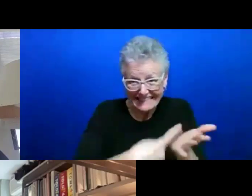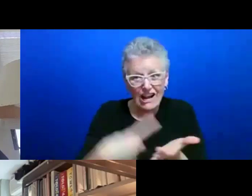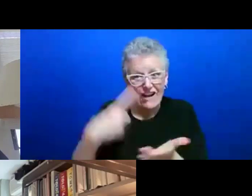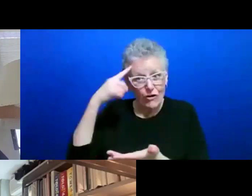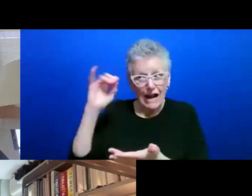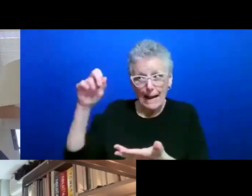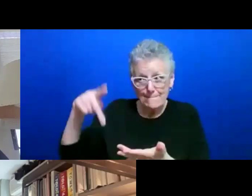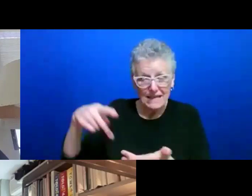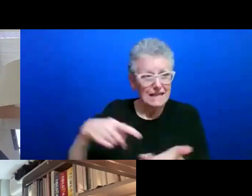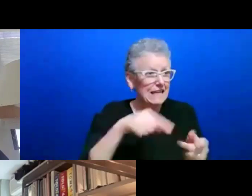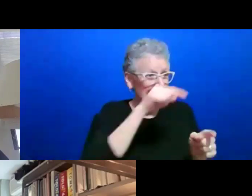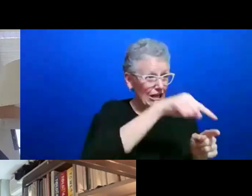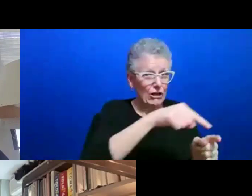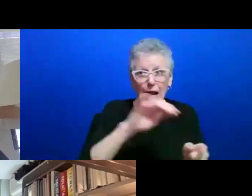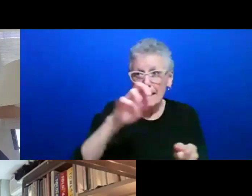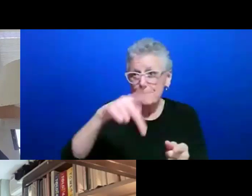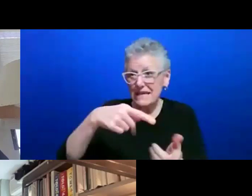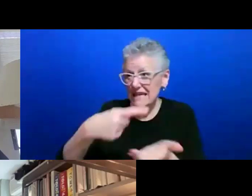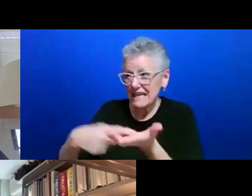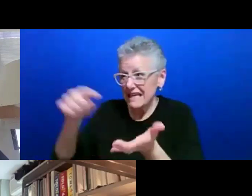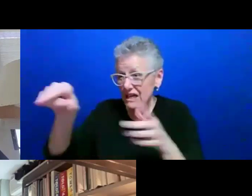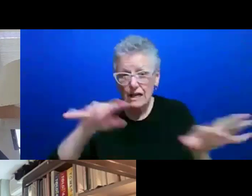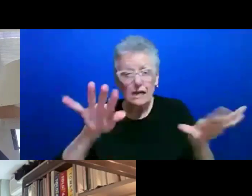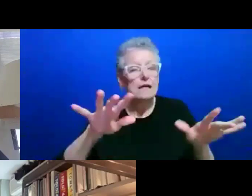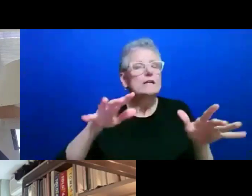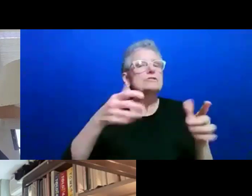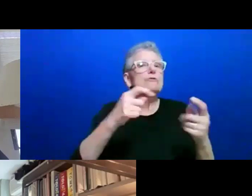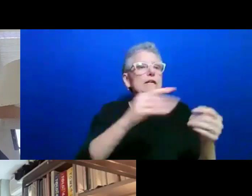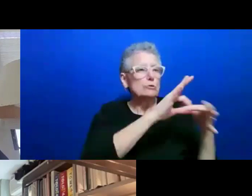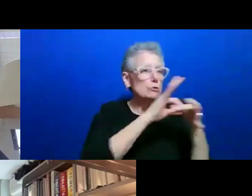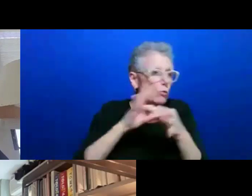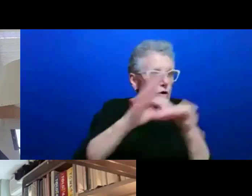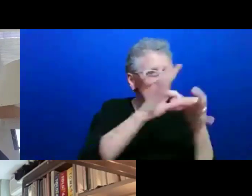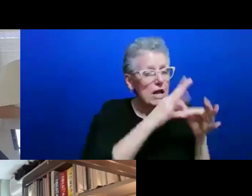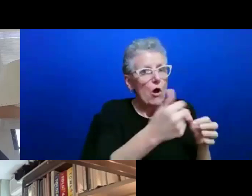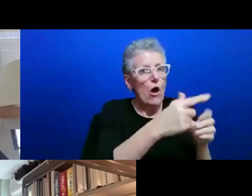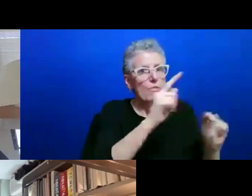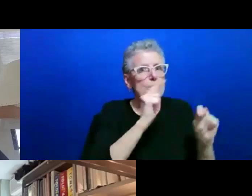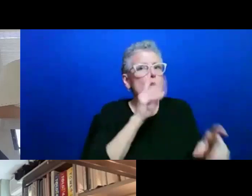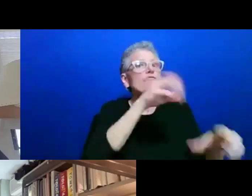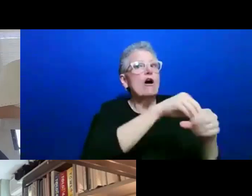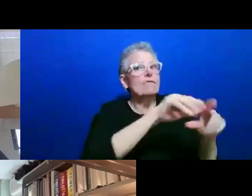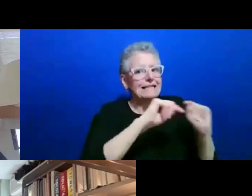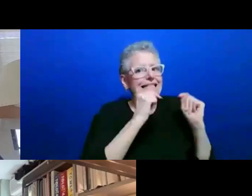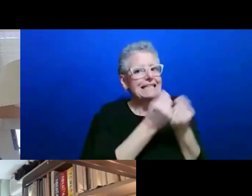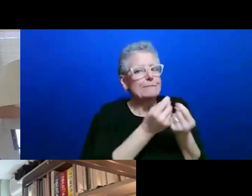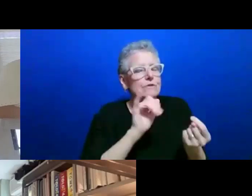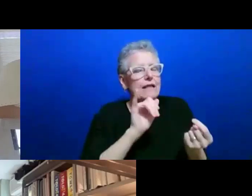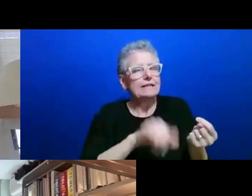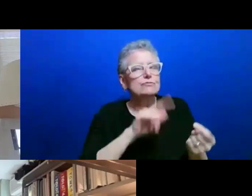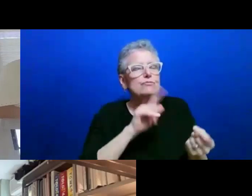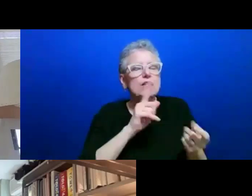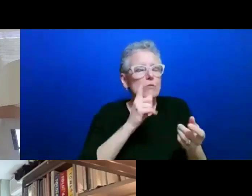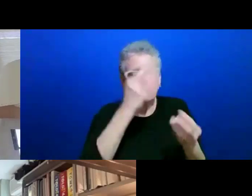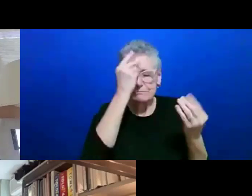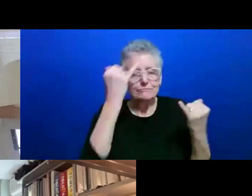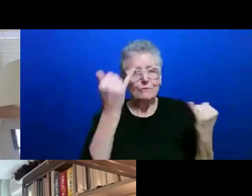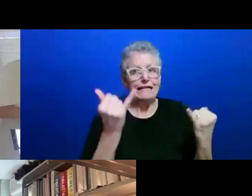to coordinate all of that. So that's kind of high at the top of my head right now. LEEANN HANSE >> This is Leeann.